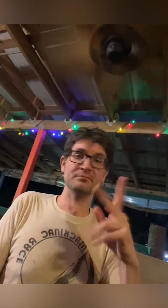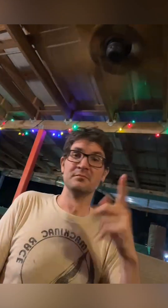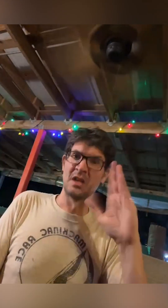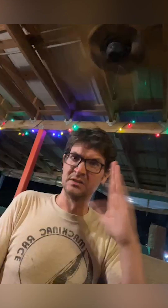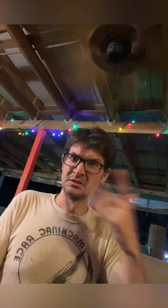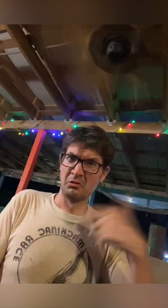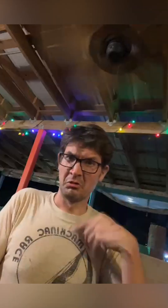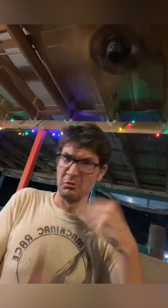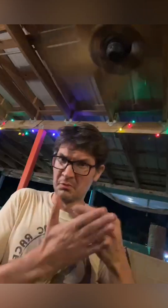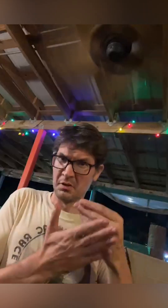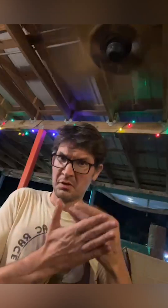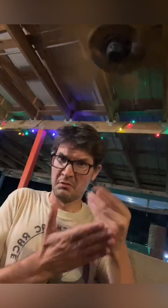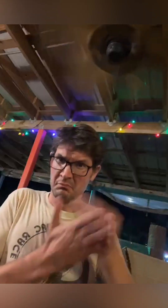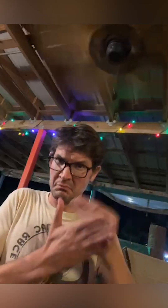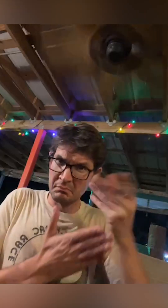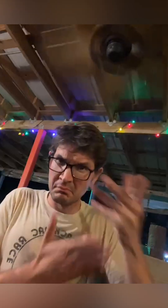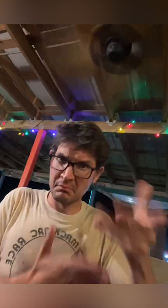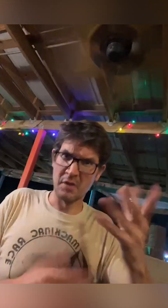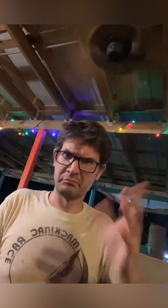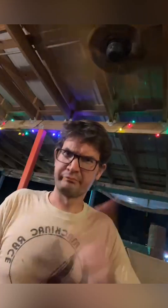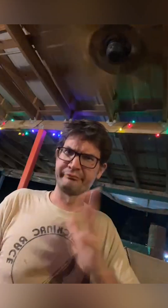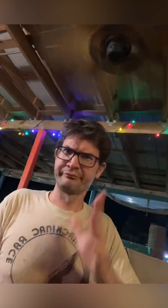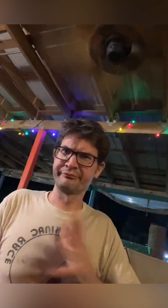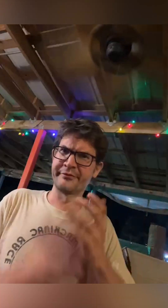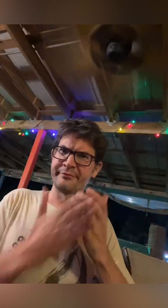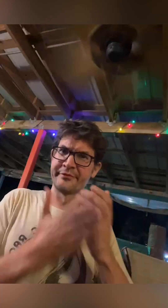Okay, so he’s got money, and he bought himself a fancy boat.